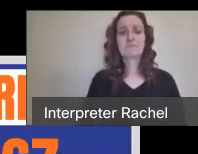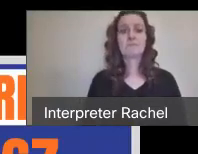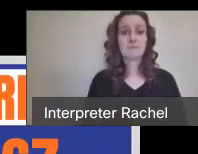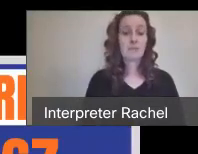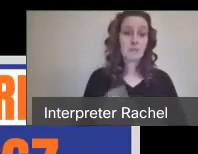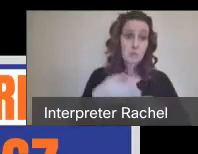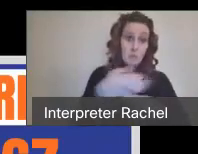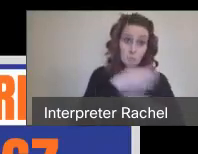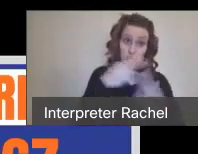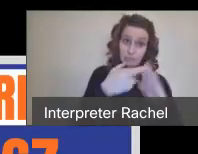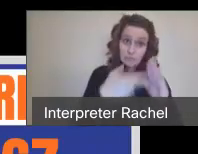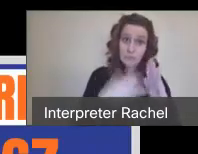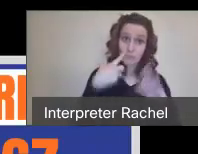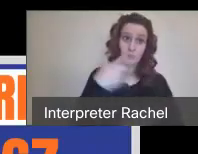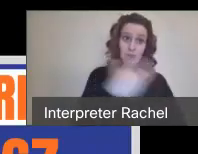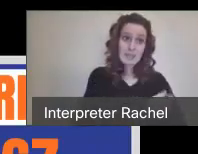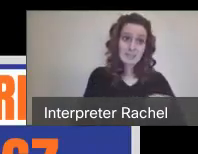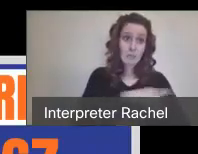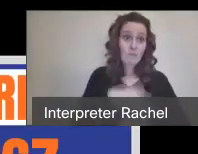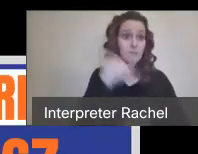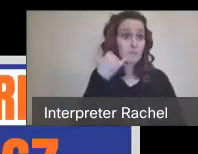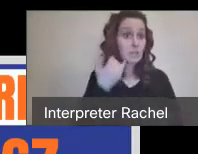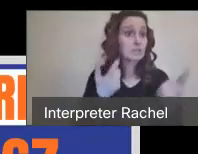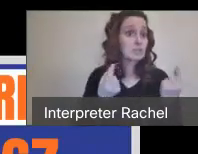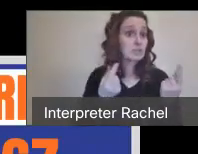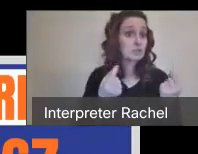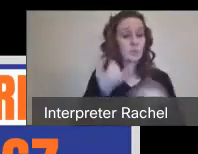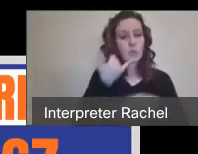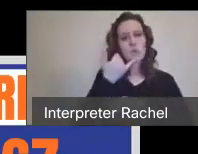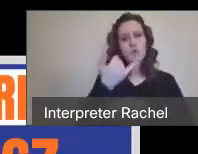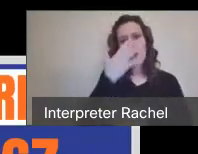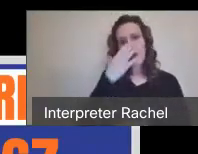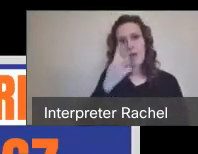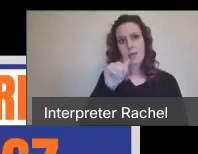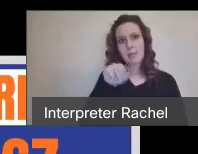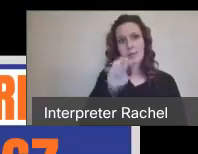for the vaccine by phone, you can call our Hotline number, which you see on the screen,